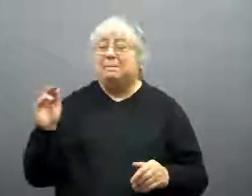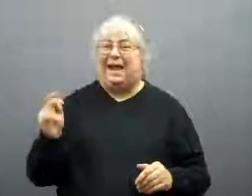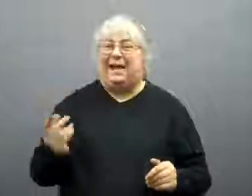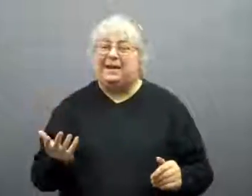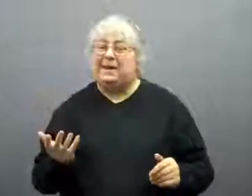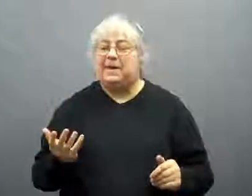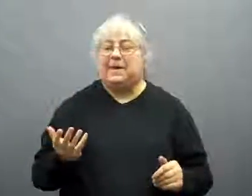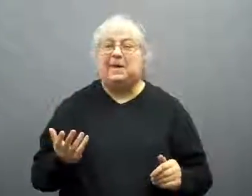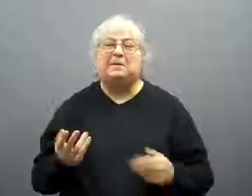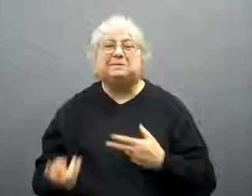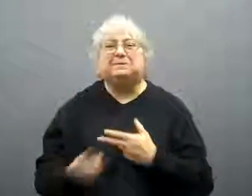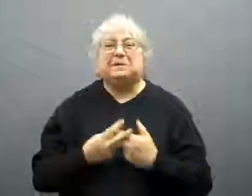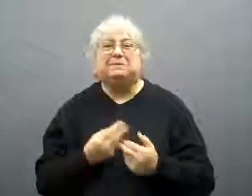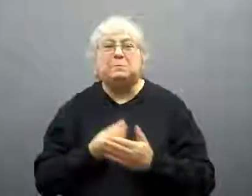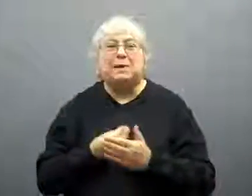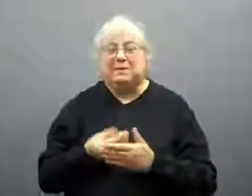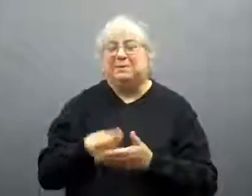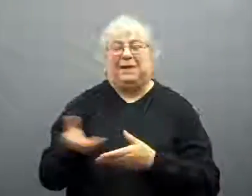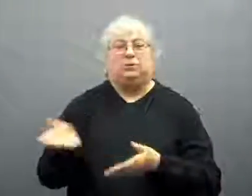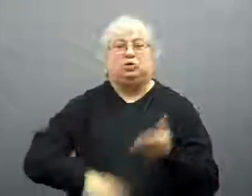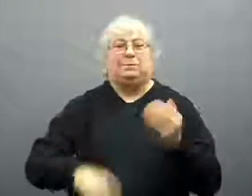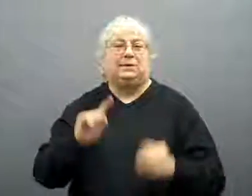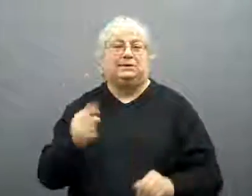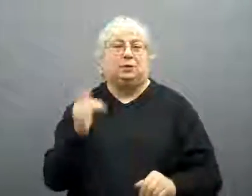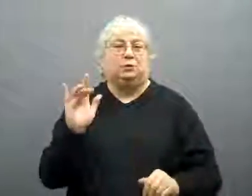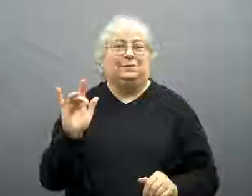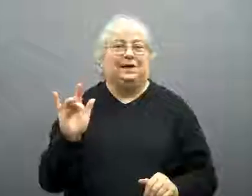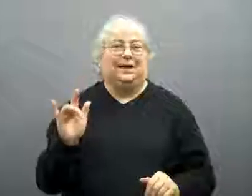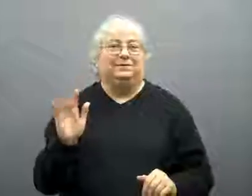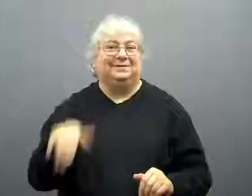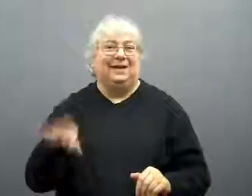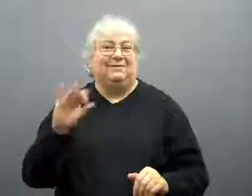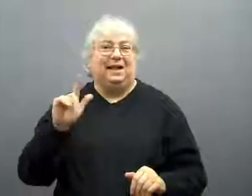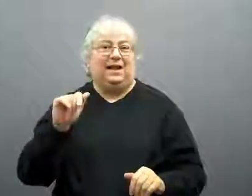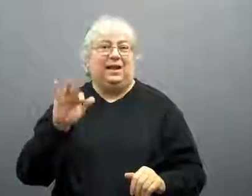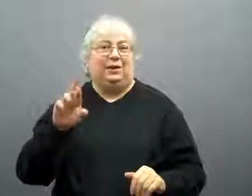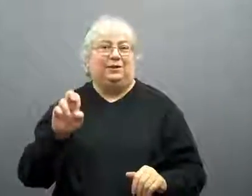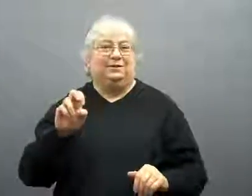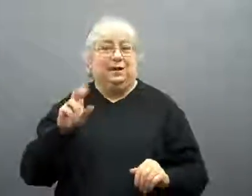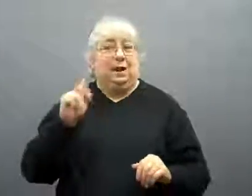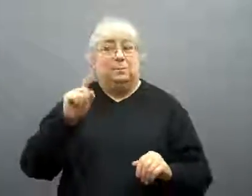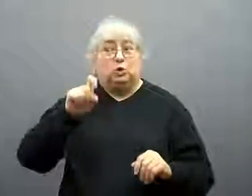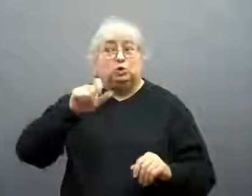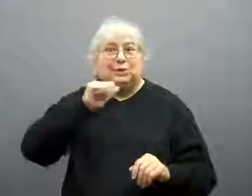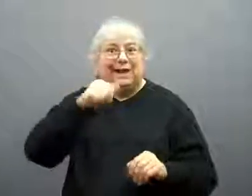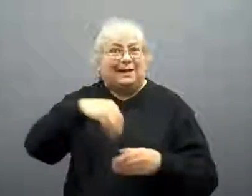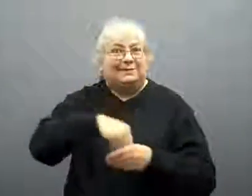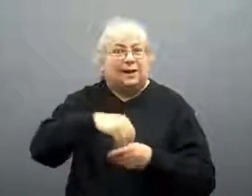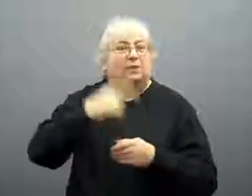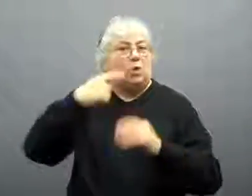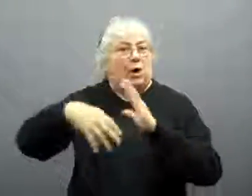The band decided to save some money, and bought the $1.25 ones.